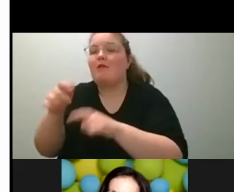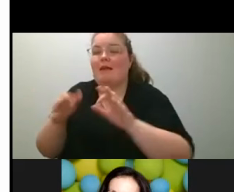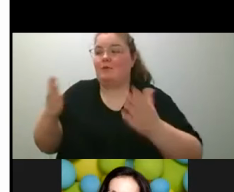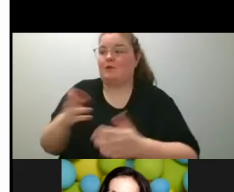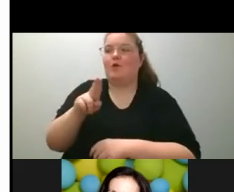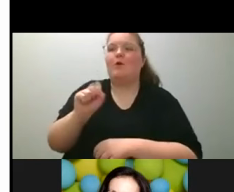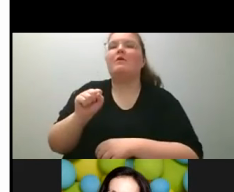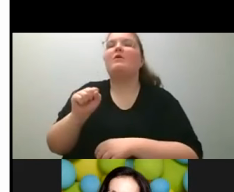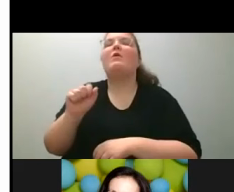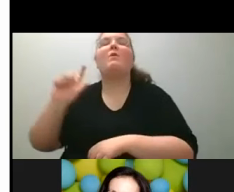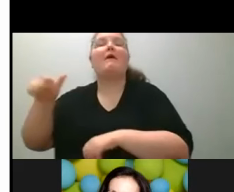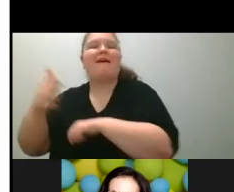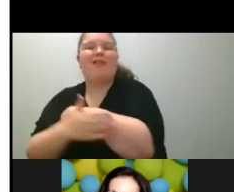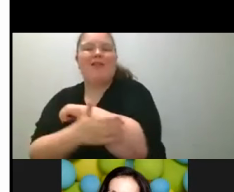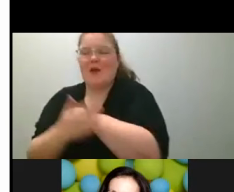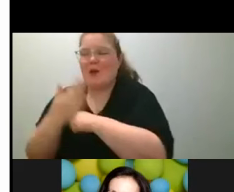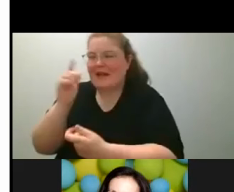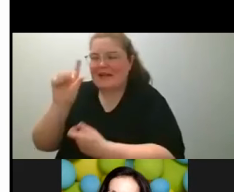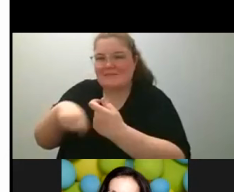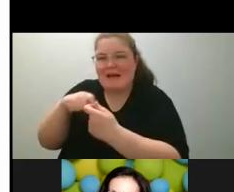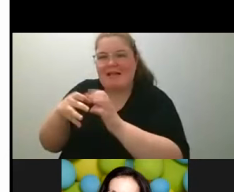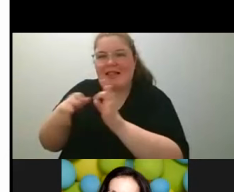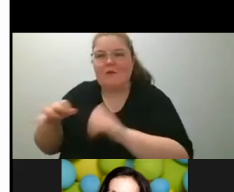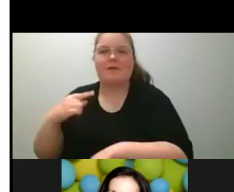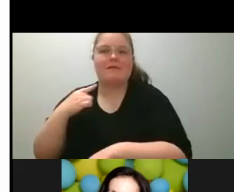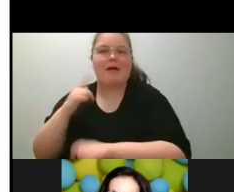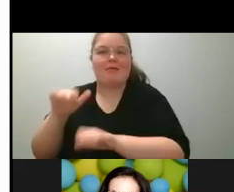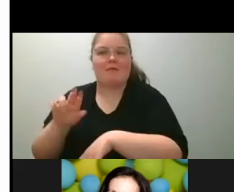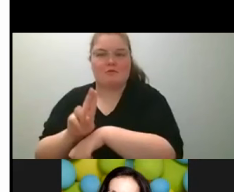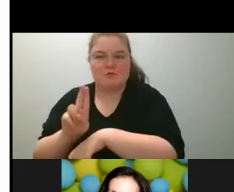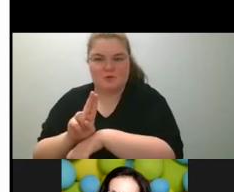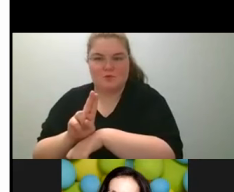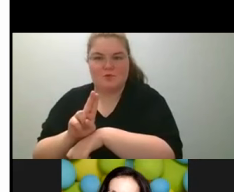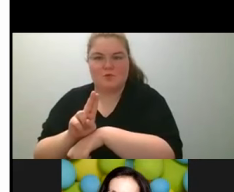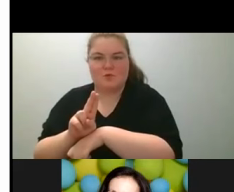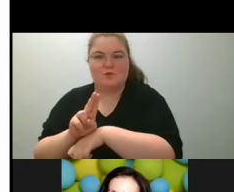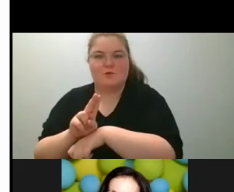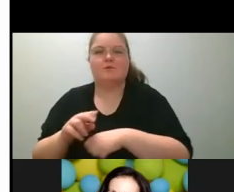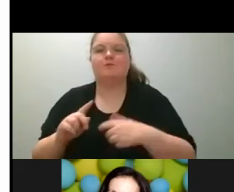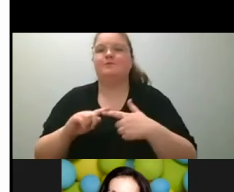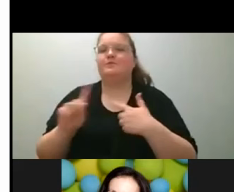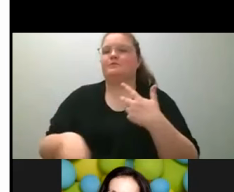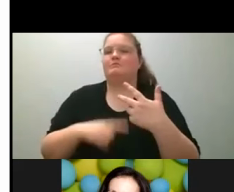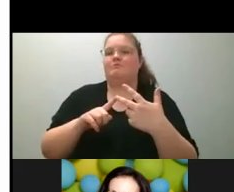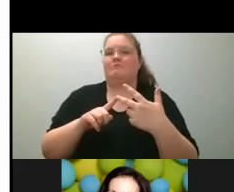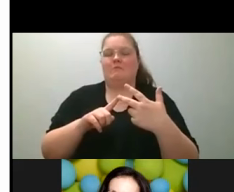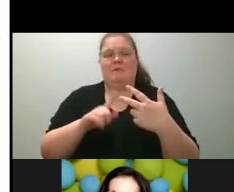and knowing exactly which languages and dialects you're looking for. And then finally, what are the expectations around this project?